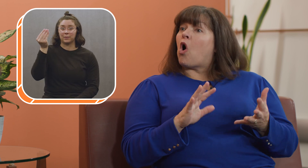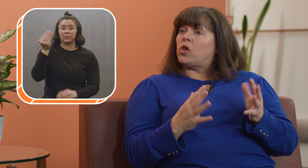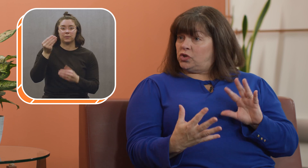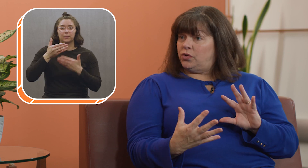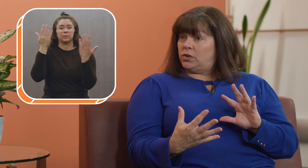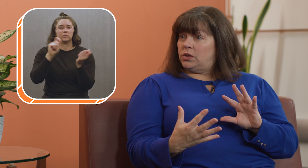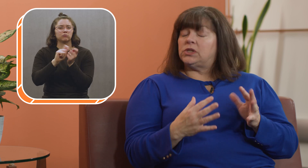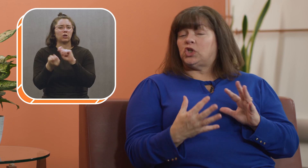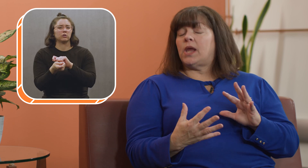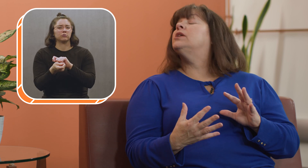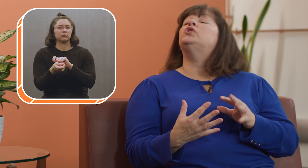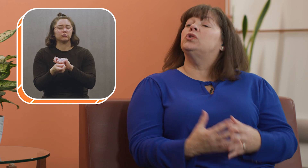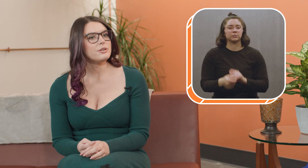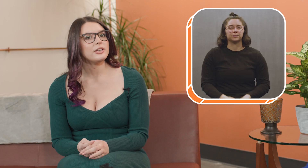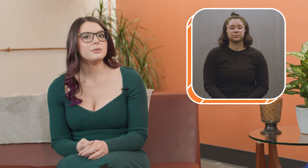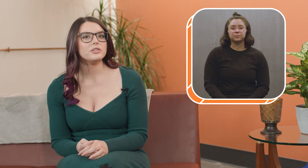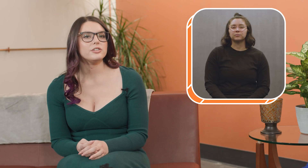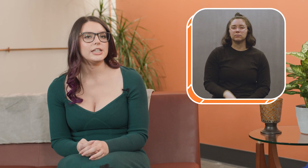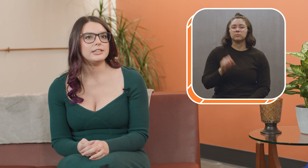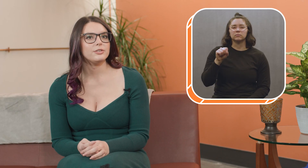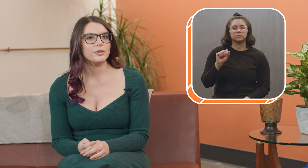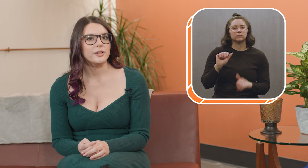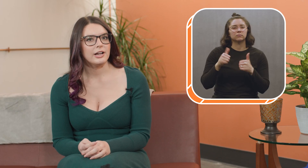has altered and changed. It was really difficult.